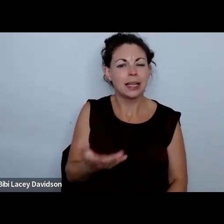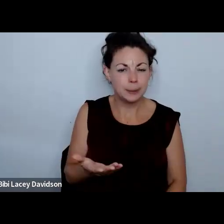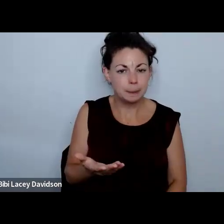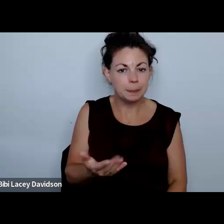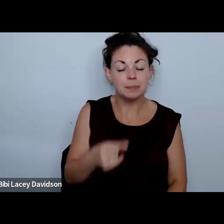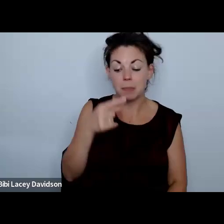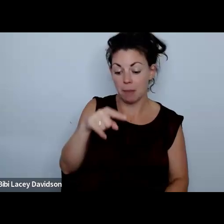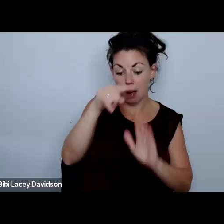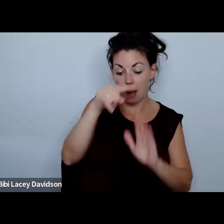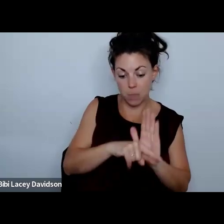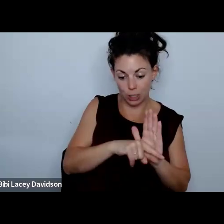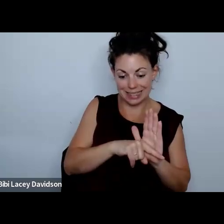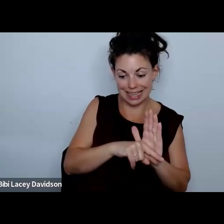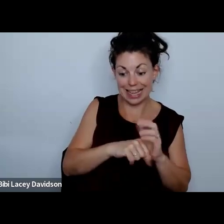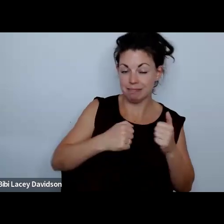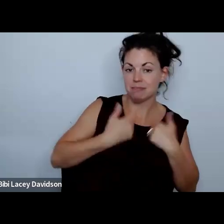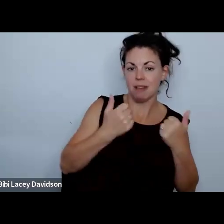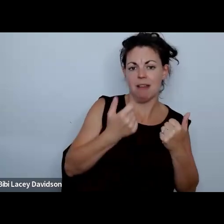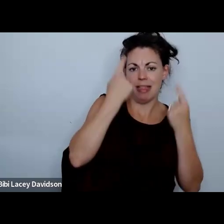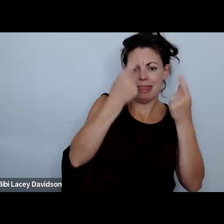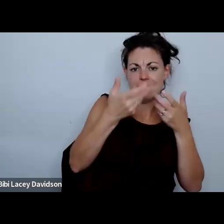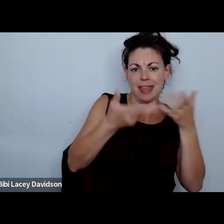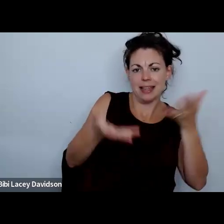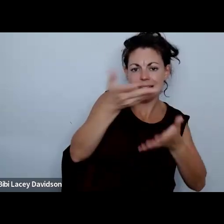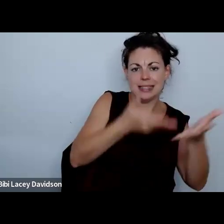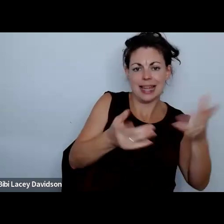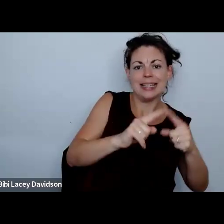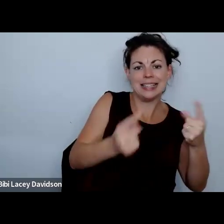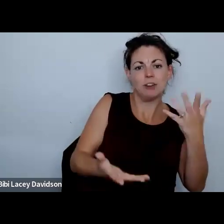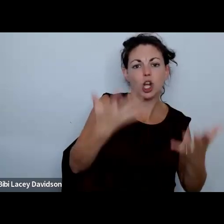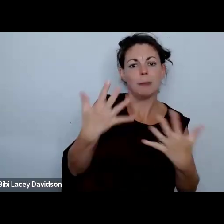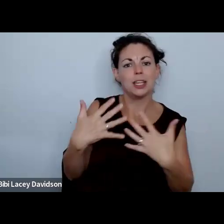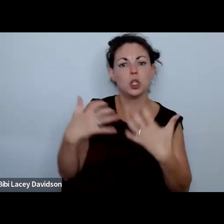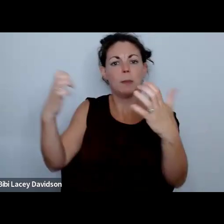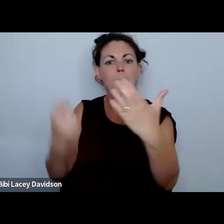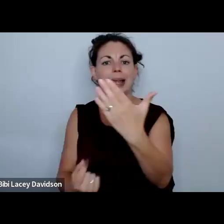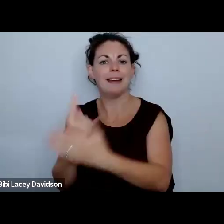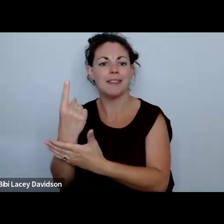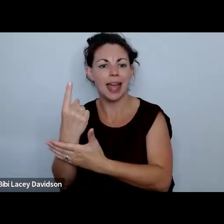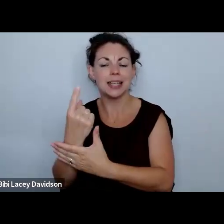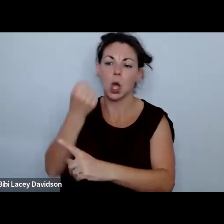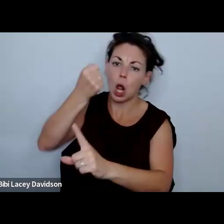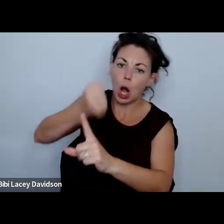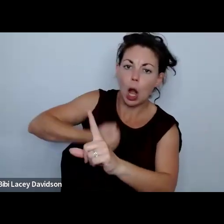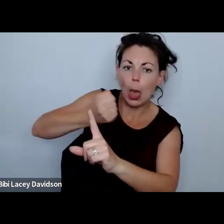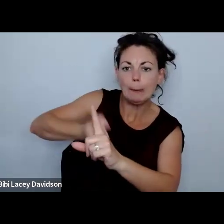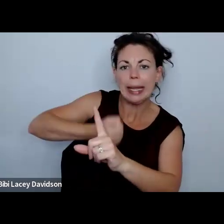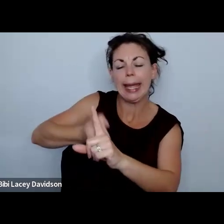don't act on behalf of clients. We do receive sponsorship